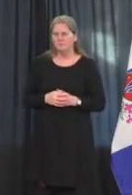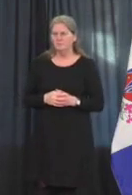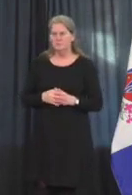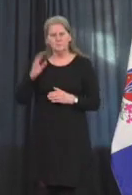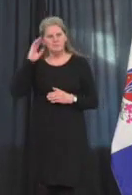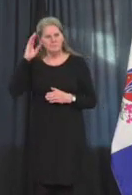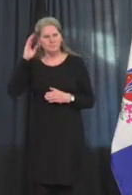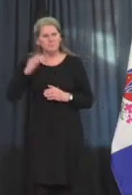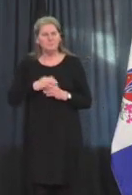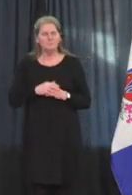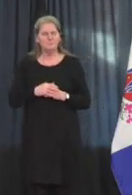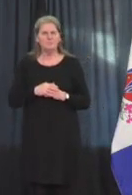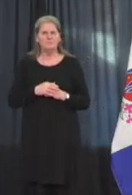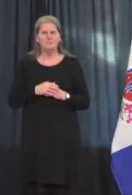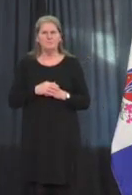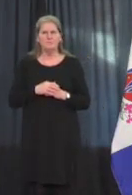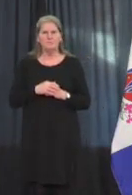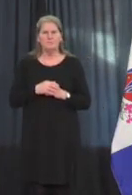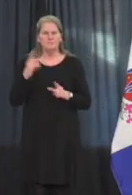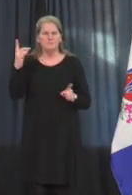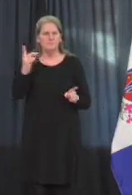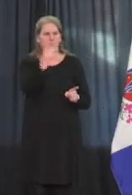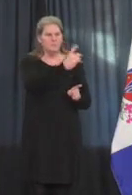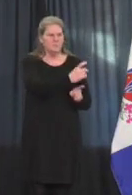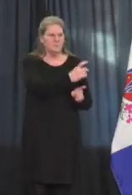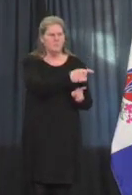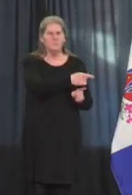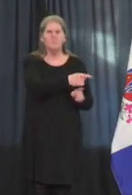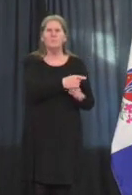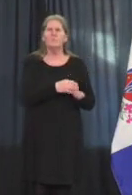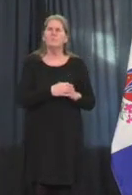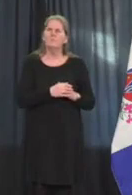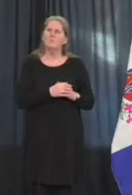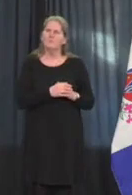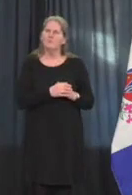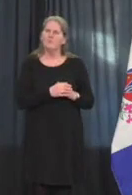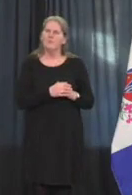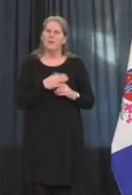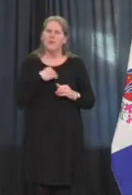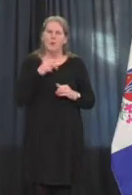MY QUESTION IS FOR MINISTER McPHEE. SO WITH THE WHITEHORSE CORRECTIONAL CENTRE AND